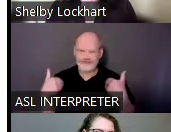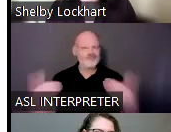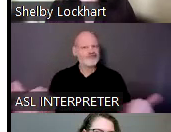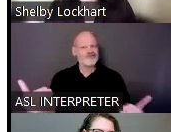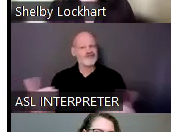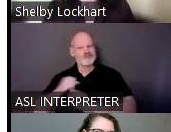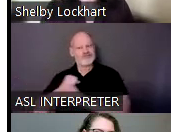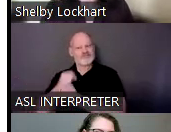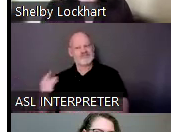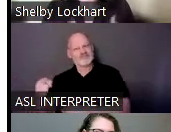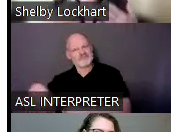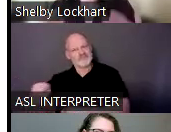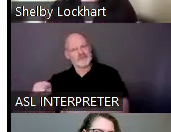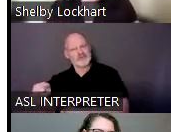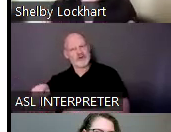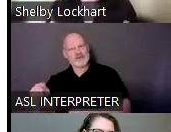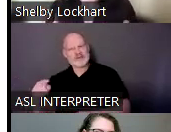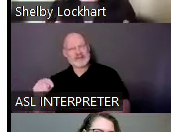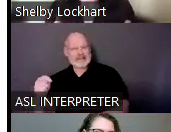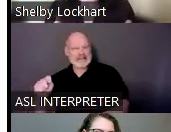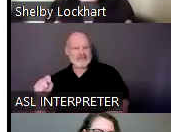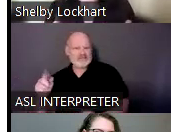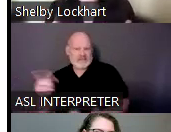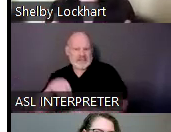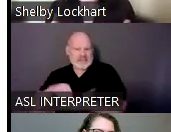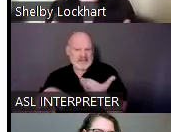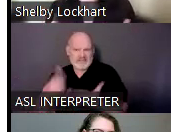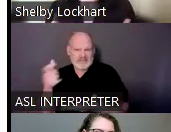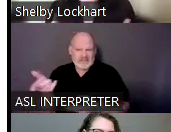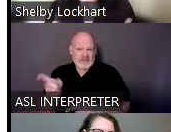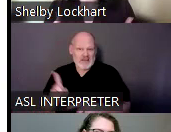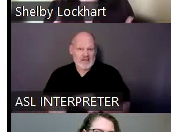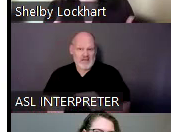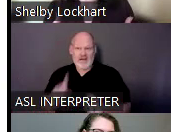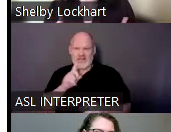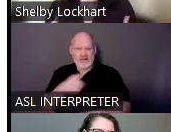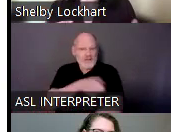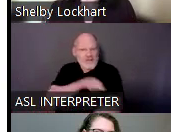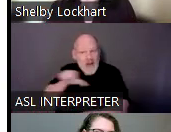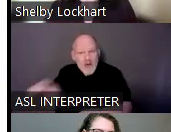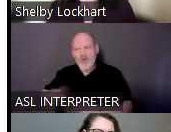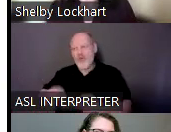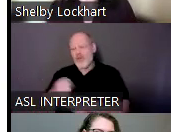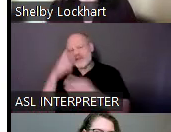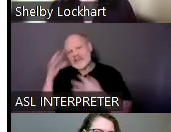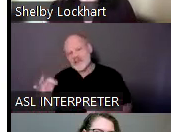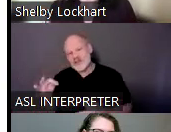decisions. And so we've done a real focus on this idea and practice of having data